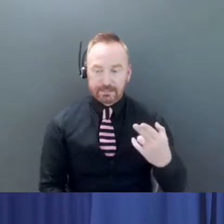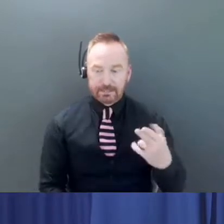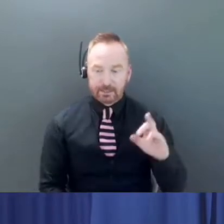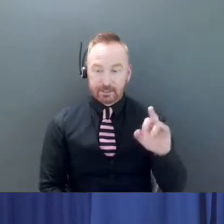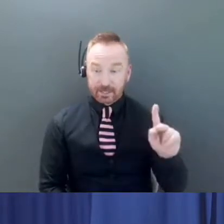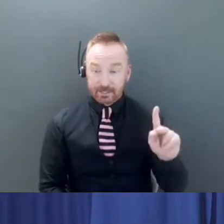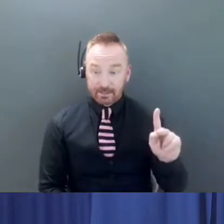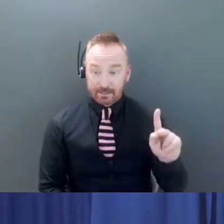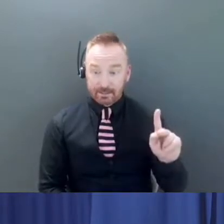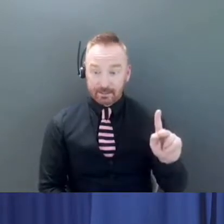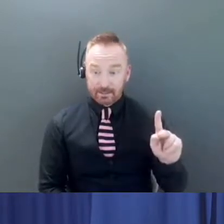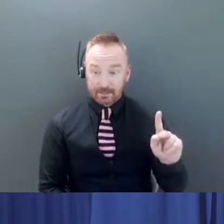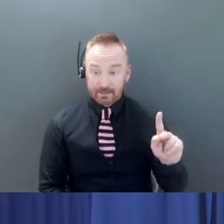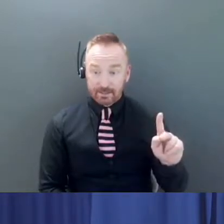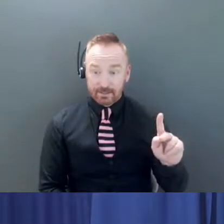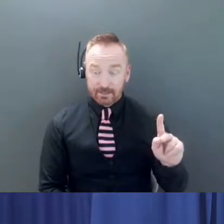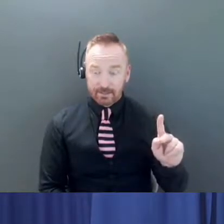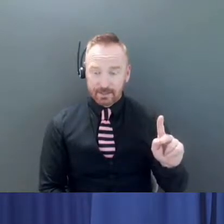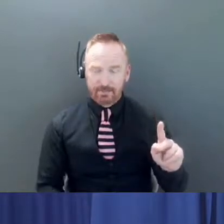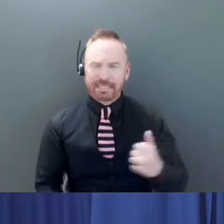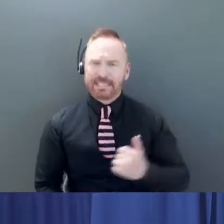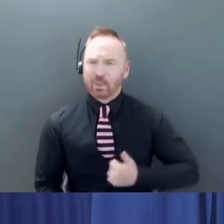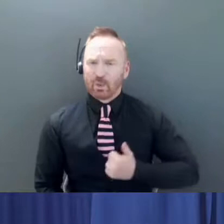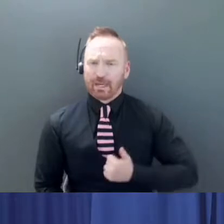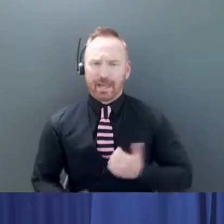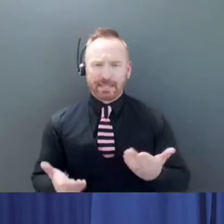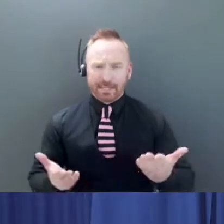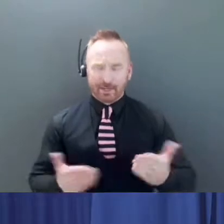Chuck? Sorry, I'm here, I'm here.